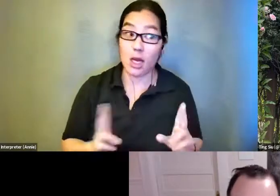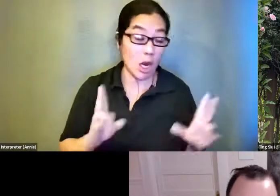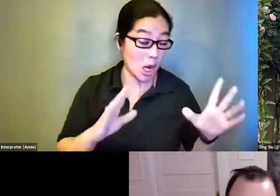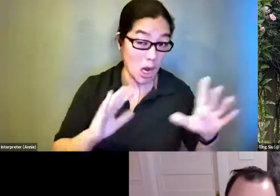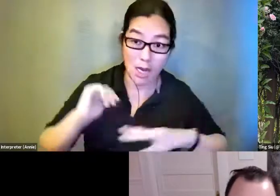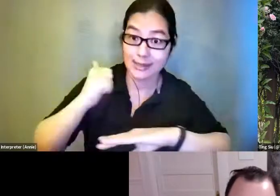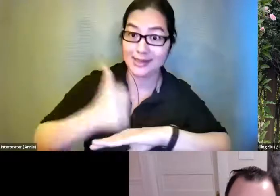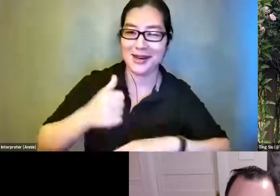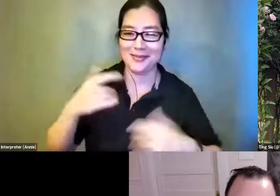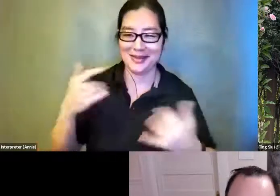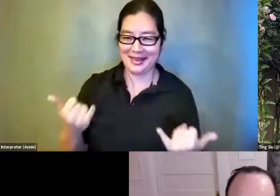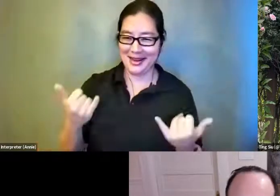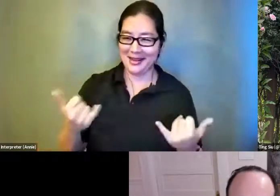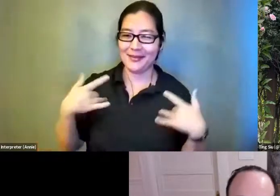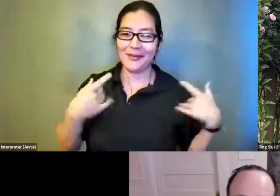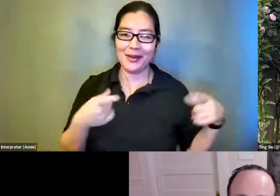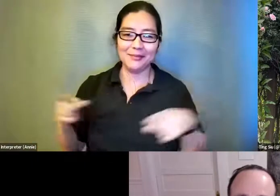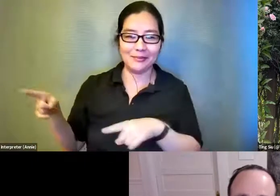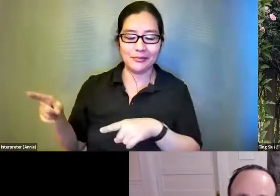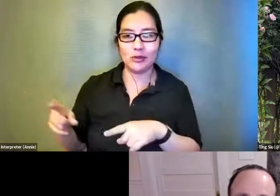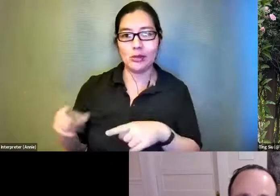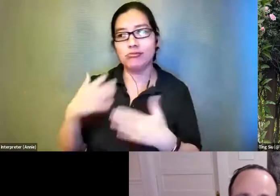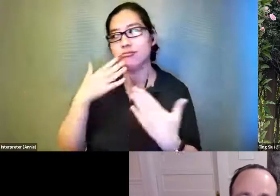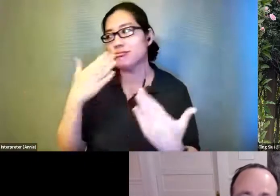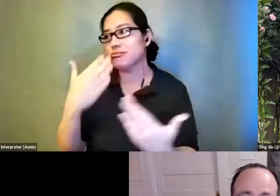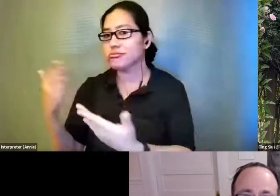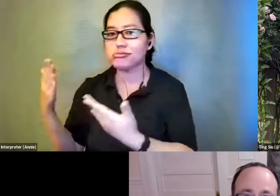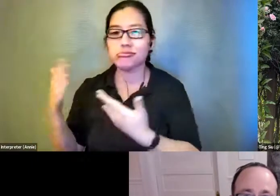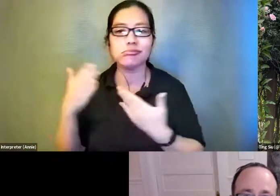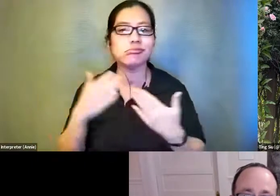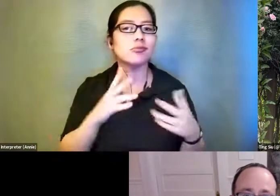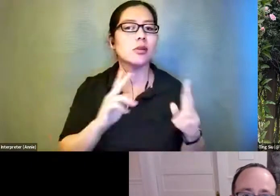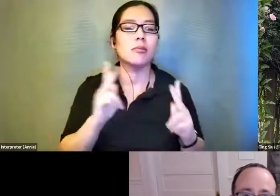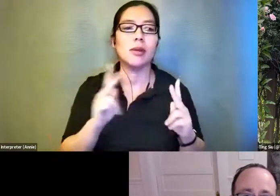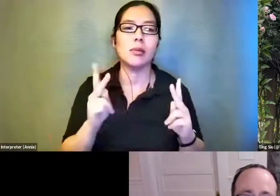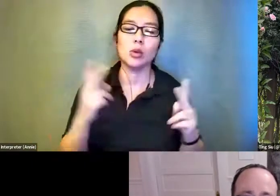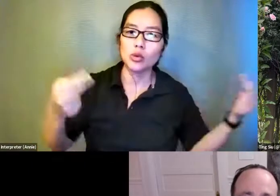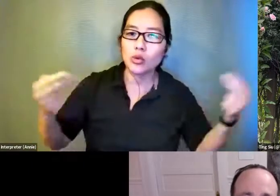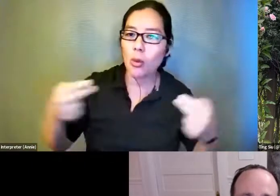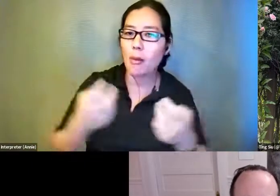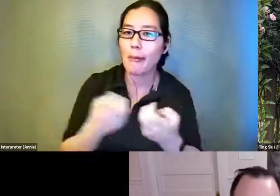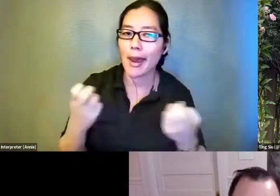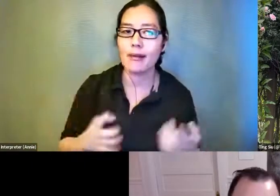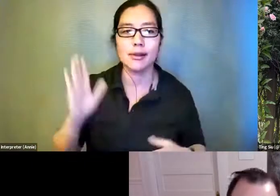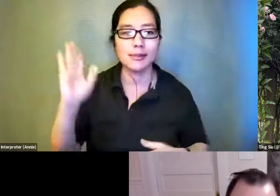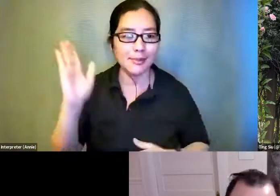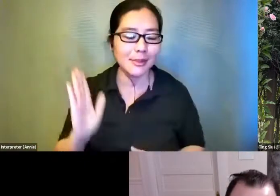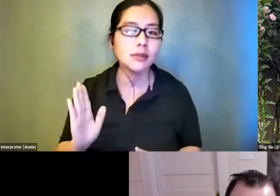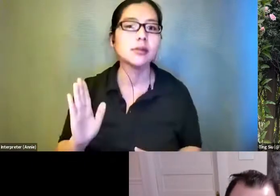We're just so grateful for all the people who are speaking. We have a terrific group of people to speak